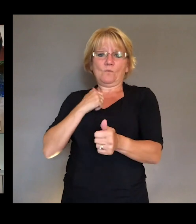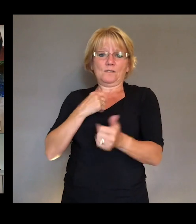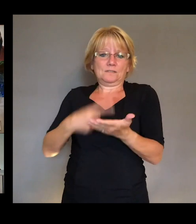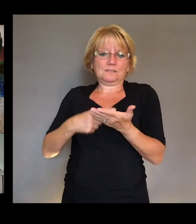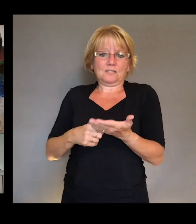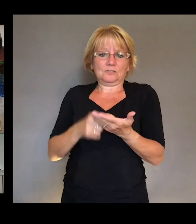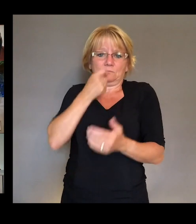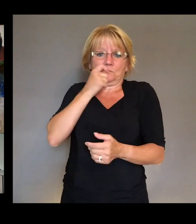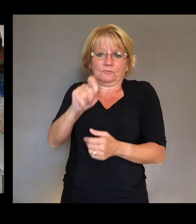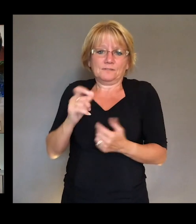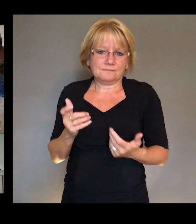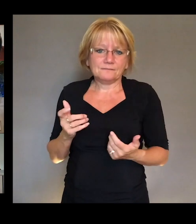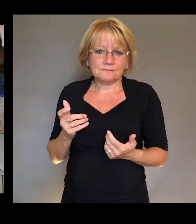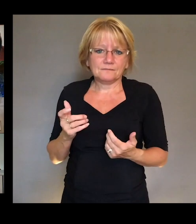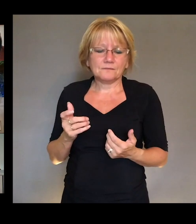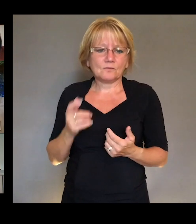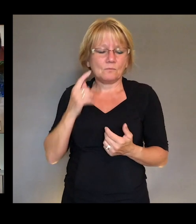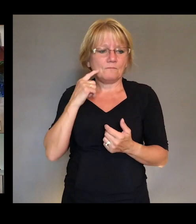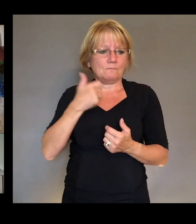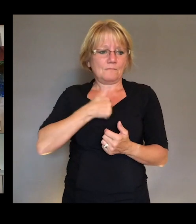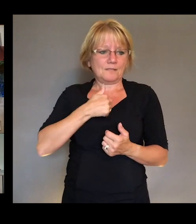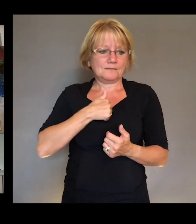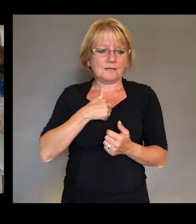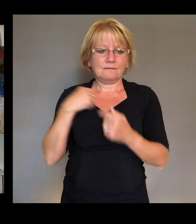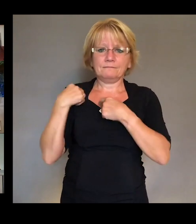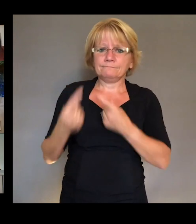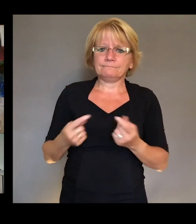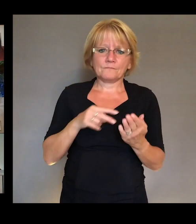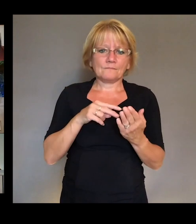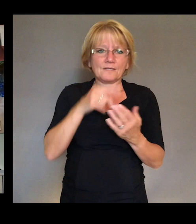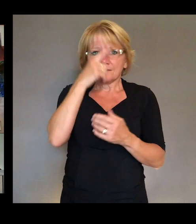And so for me, it's really been a summer of reading,